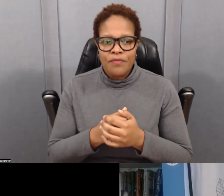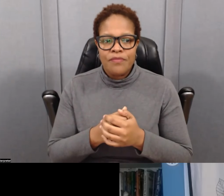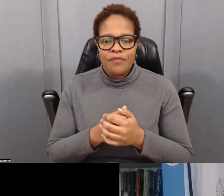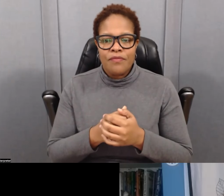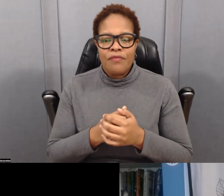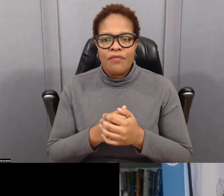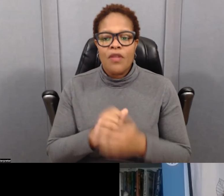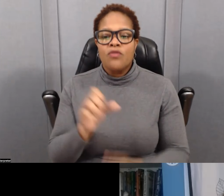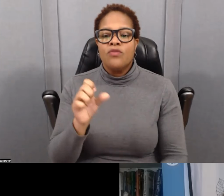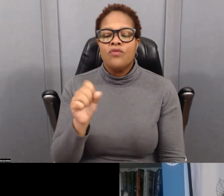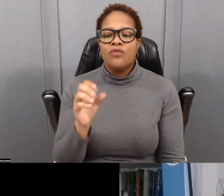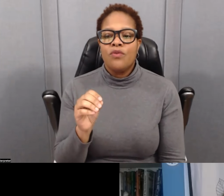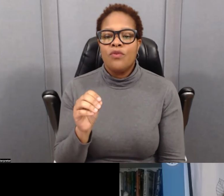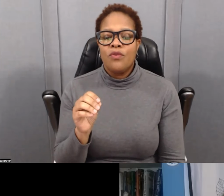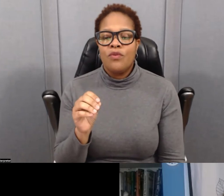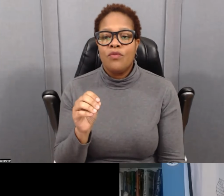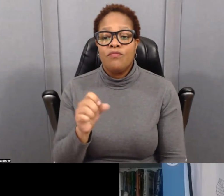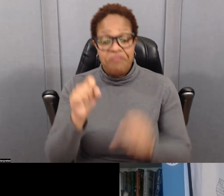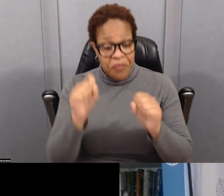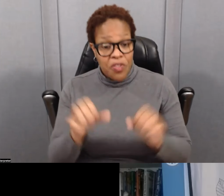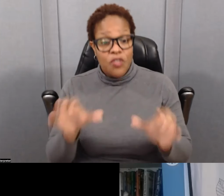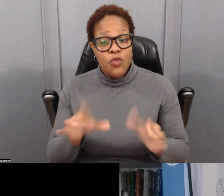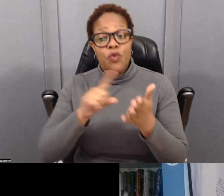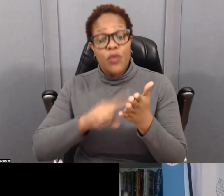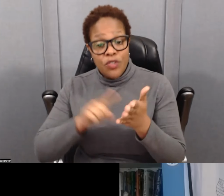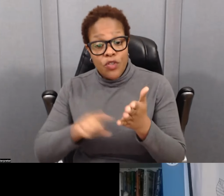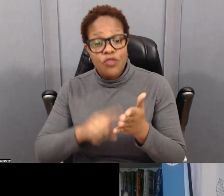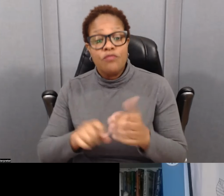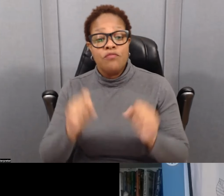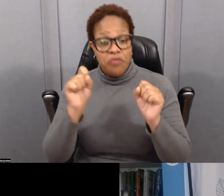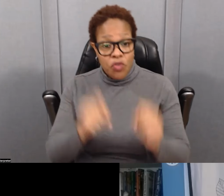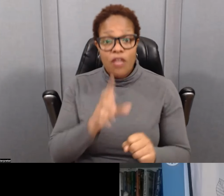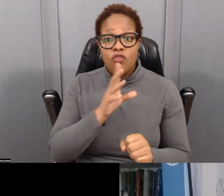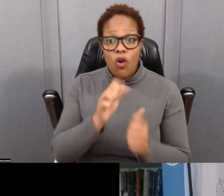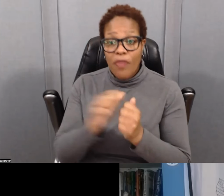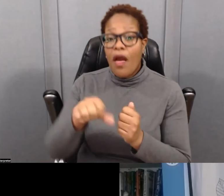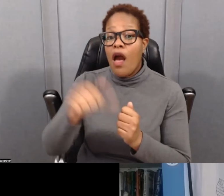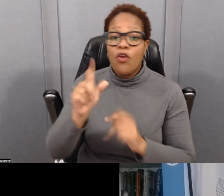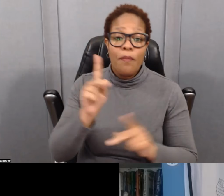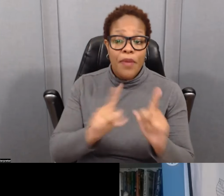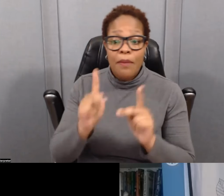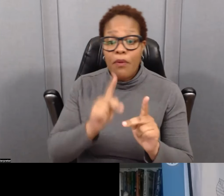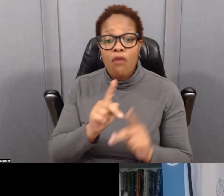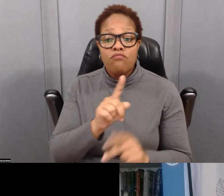So you can do the research, you can talk to other people. If you have, and I know this is dependent,